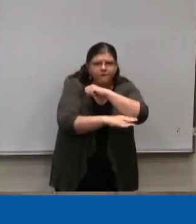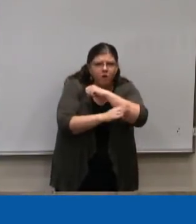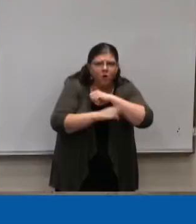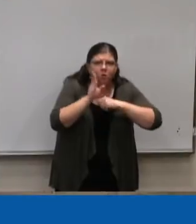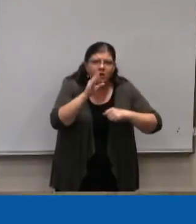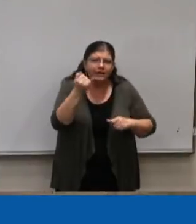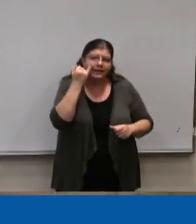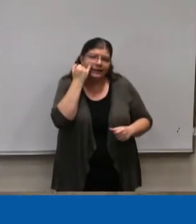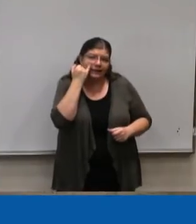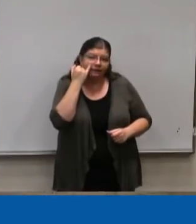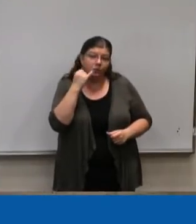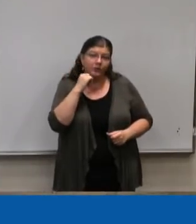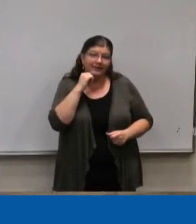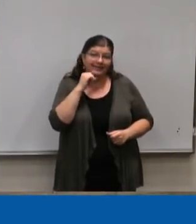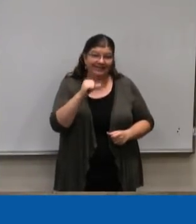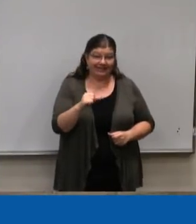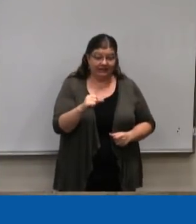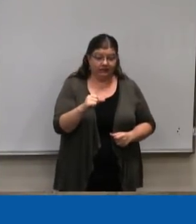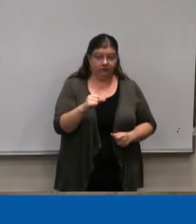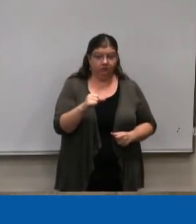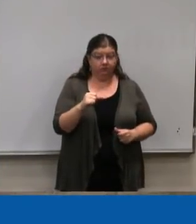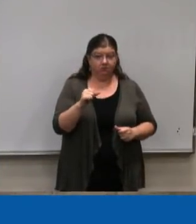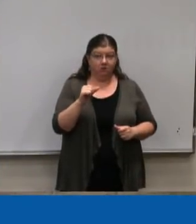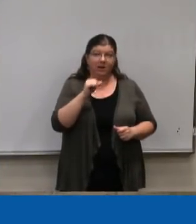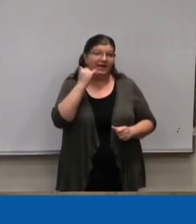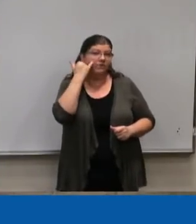if we didn't, if we weren't able to open as normal??